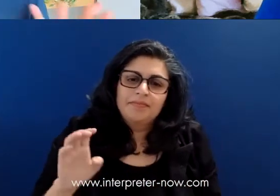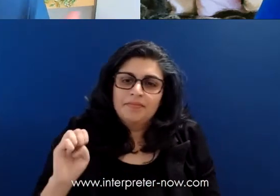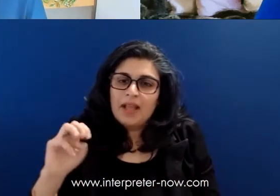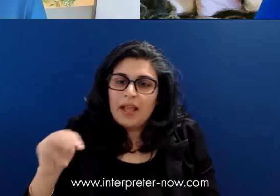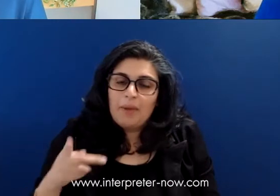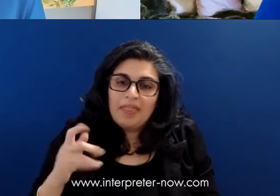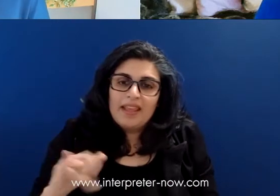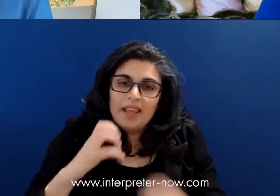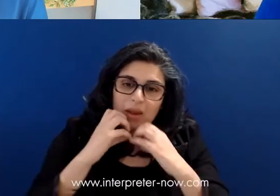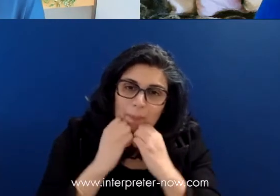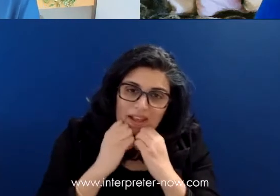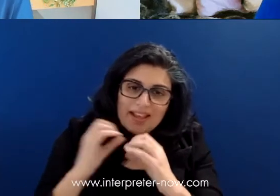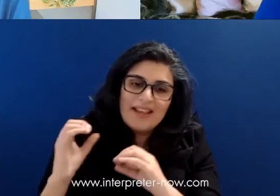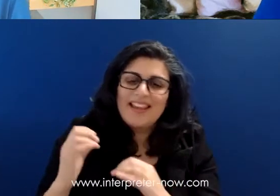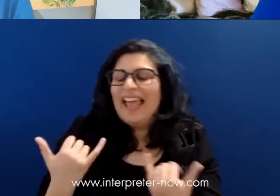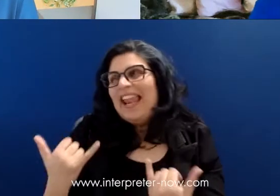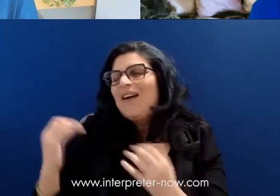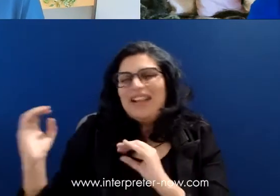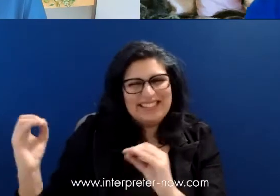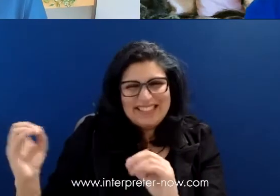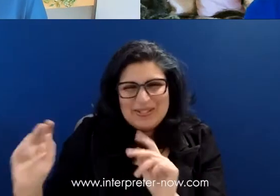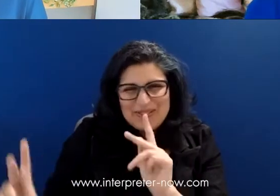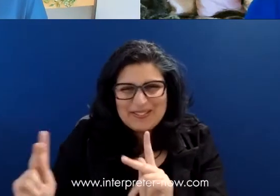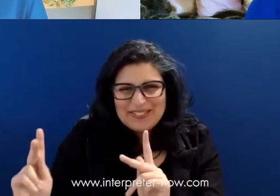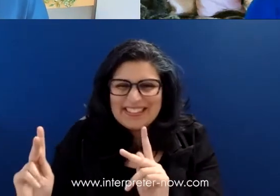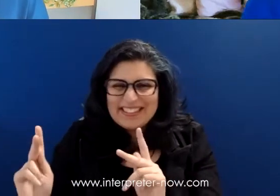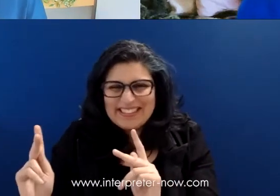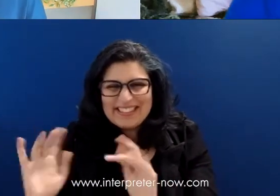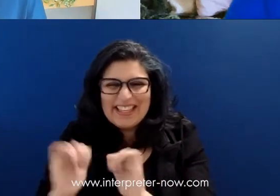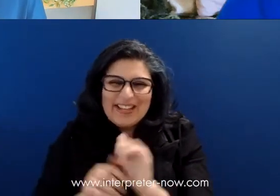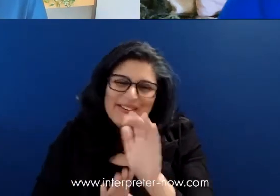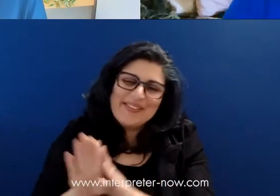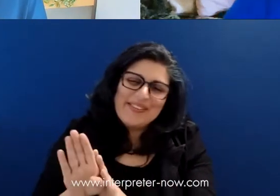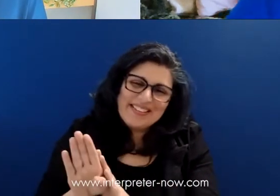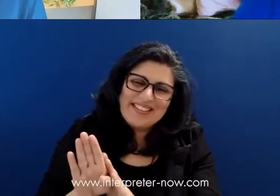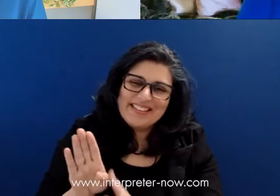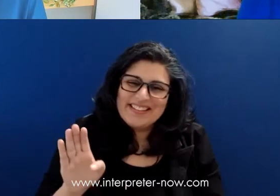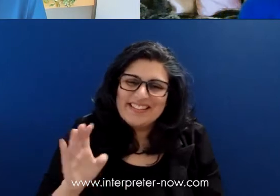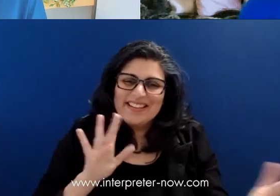Of course, now I teach people how to build empathy on their teams.